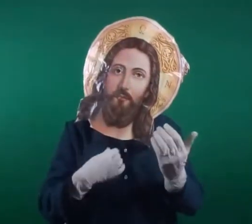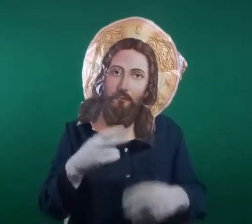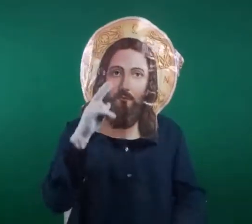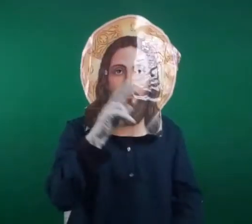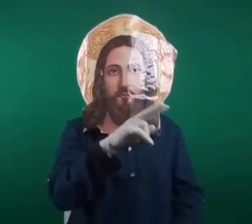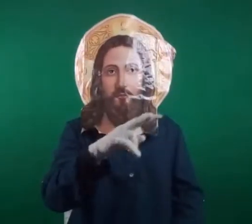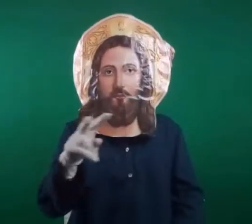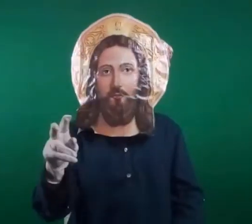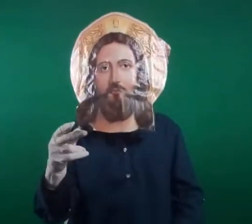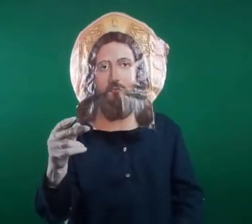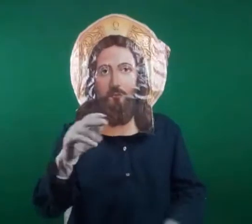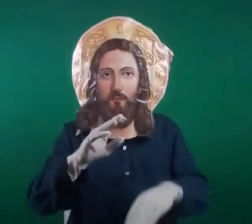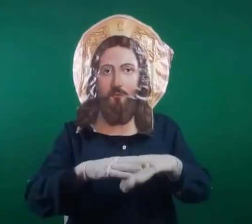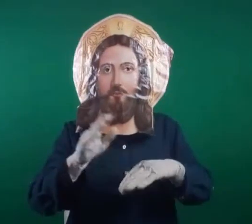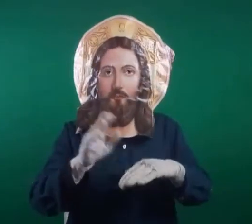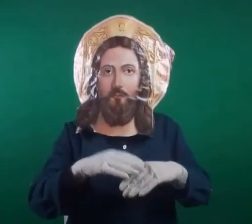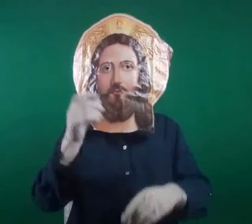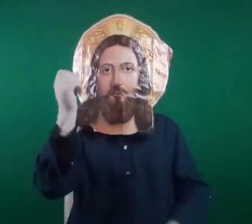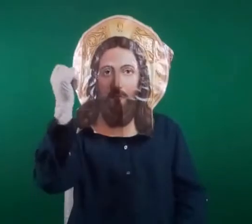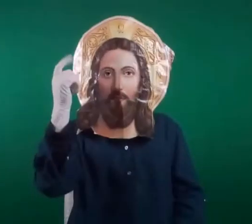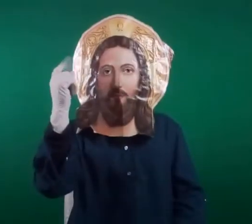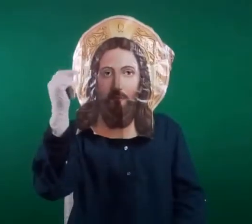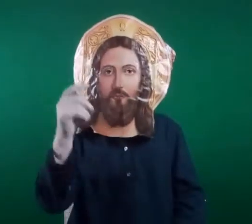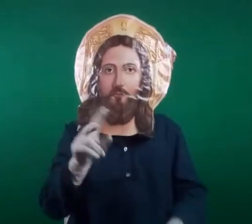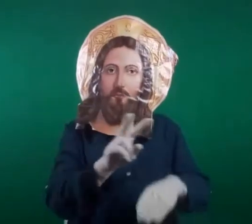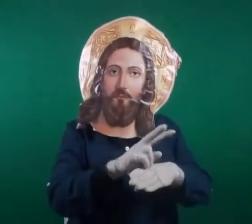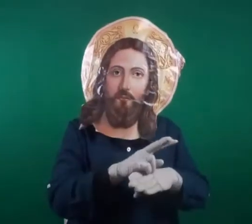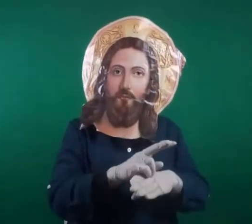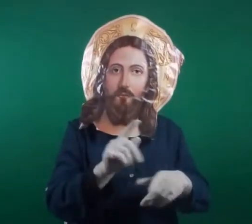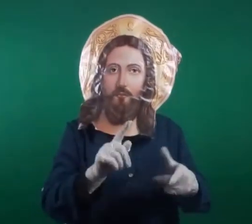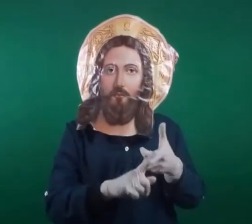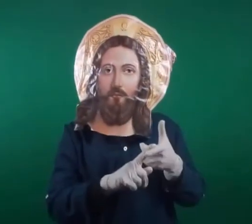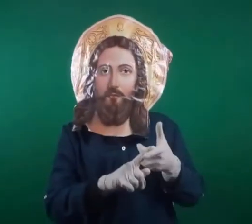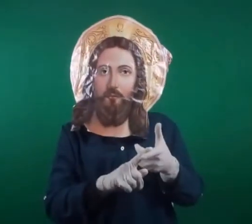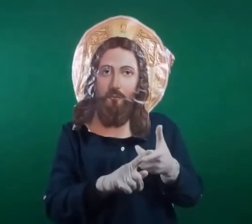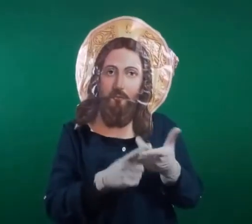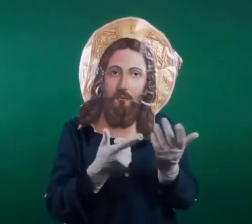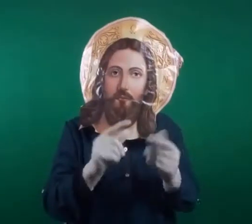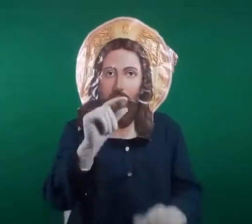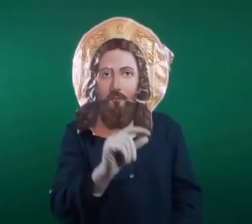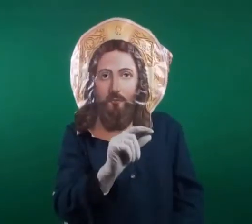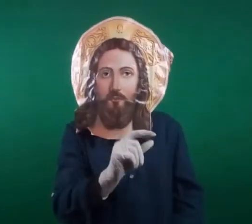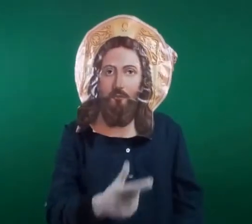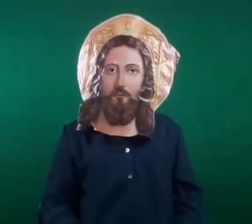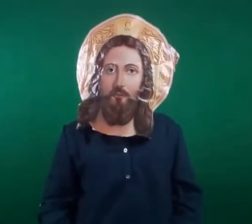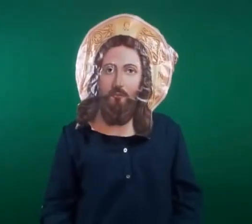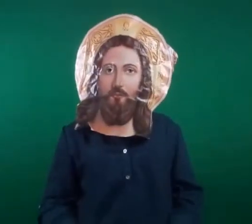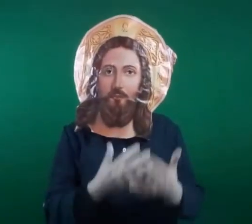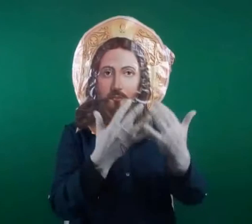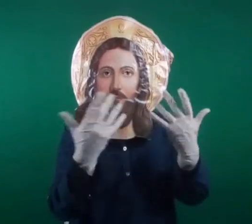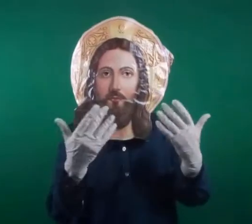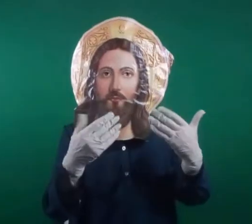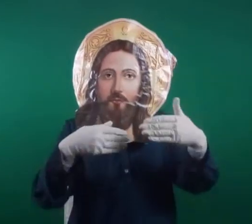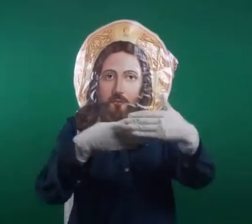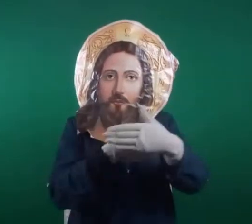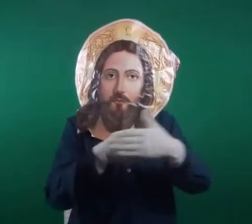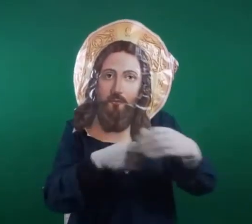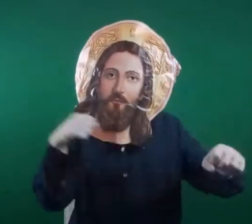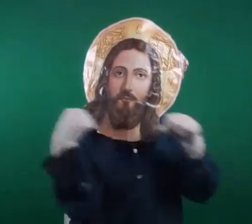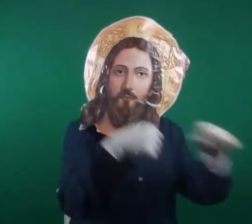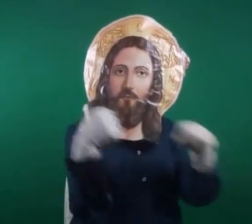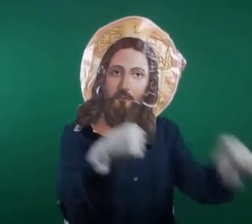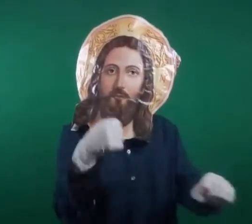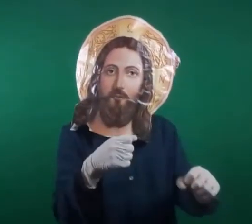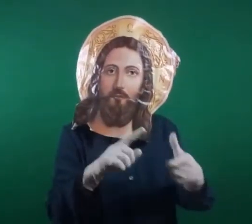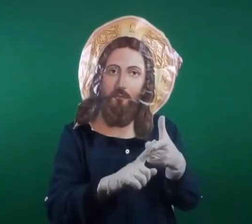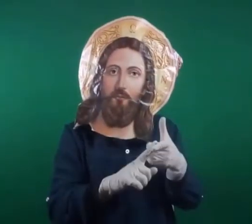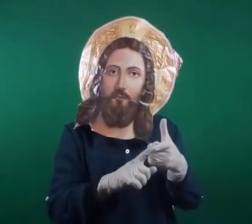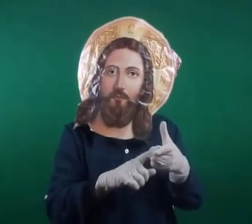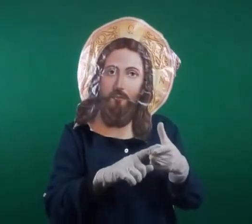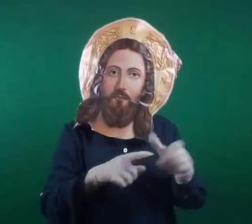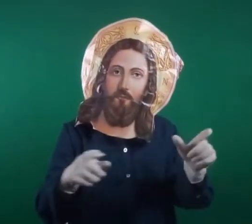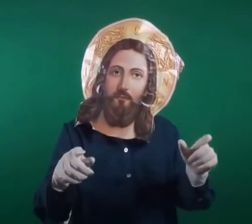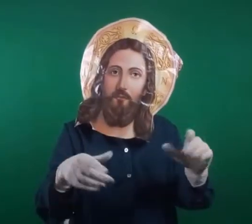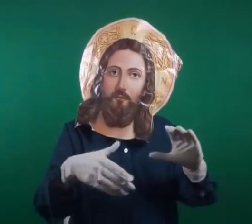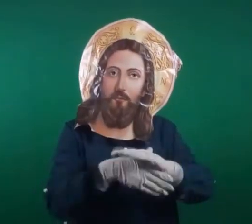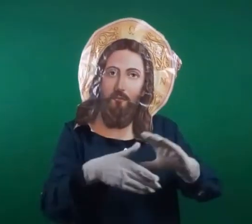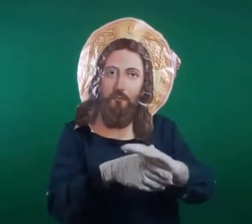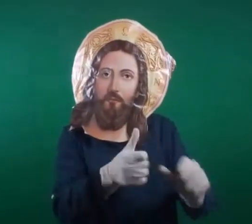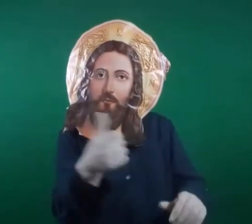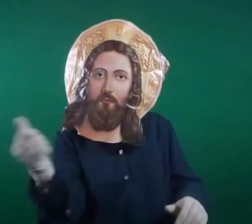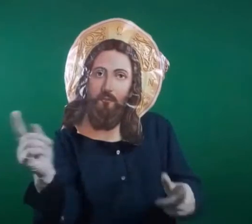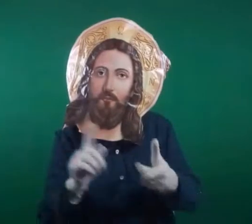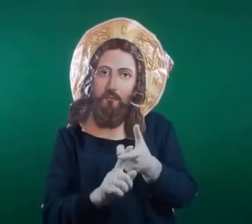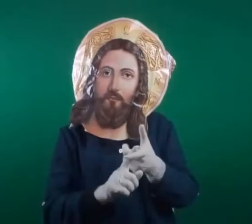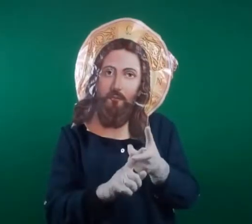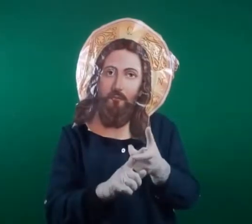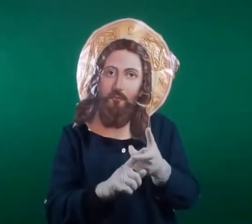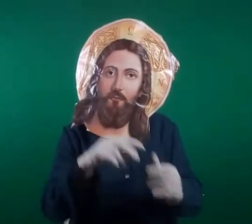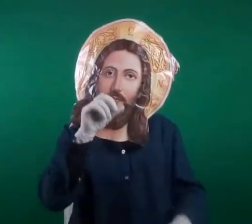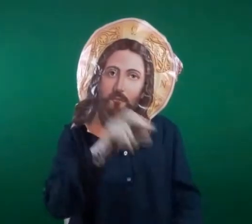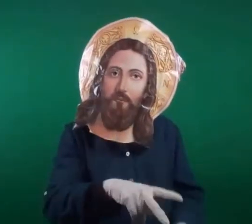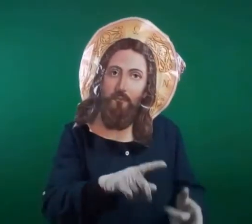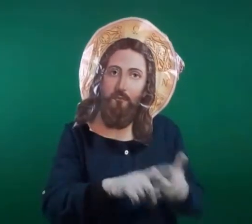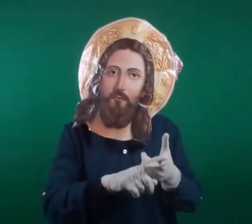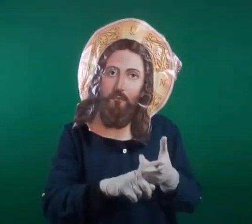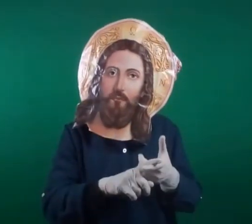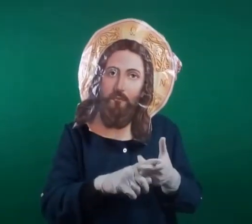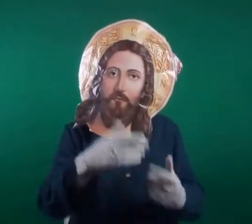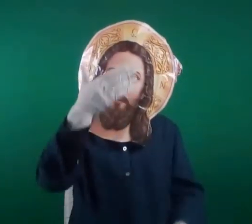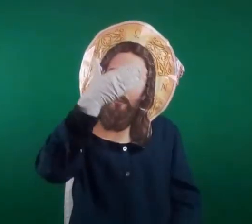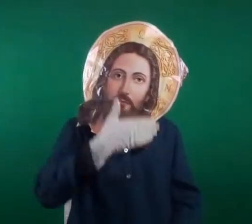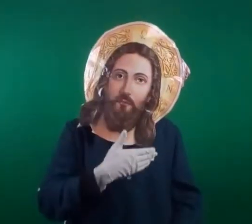the more I see the more I see how fake and superficial it is, there is a lot of hidden violence, infidelity and traumatic despair is widespread